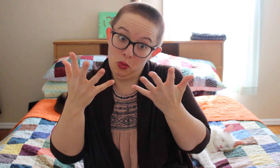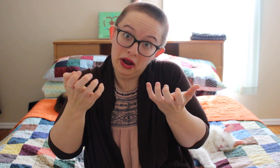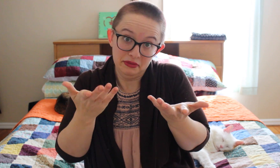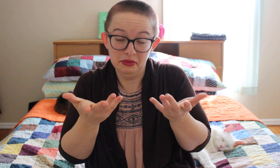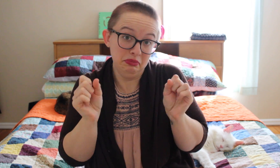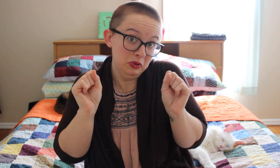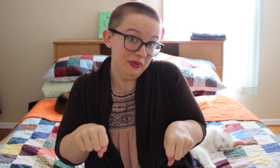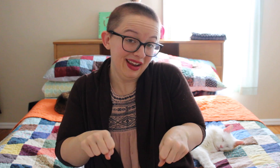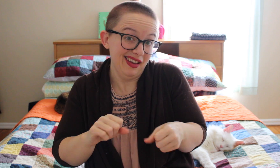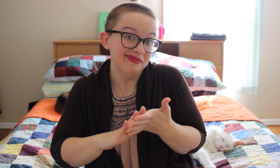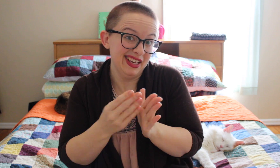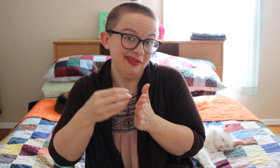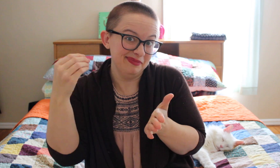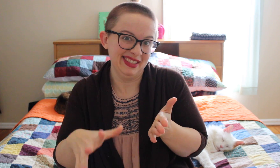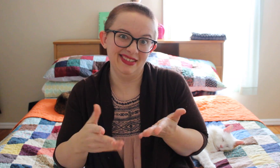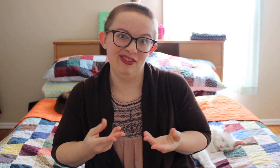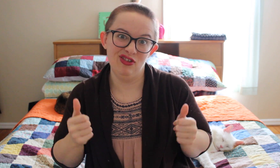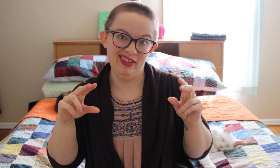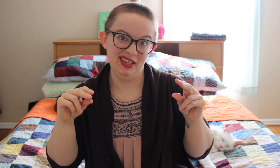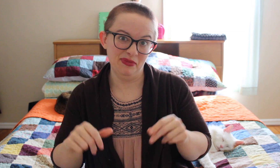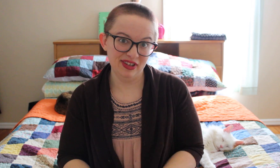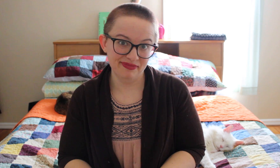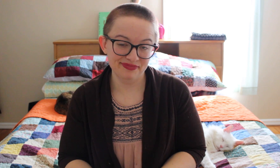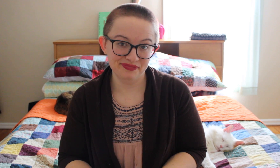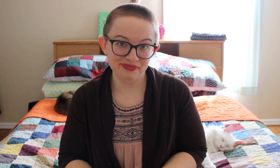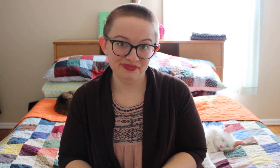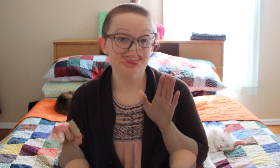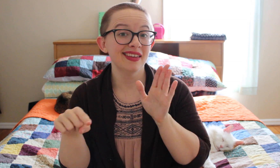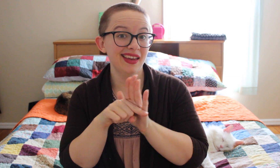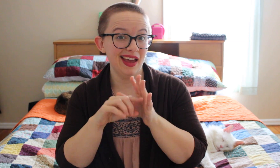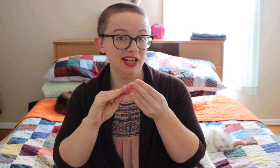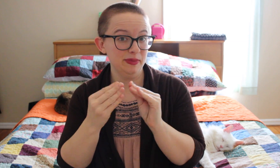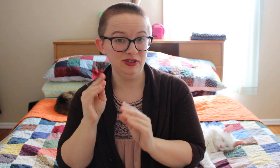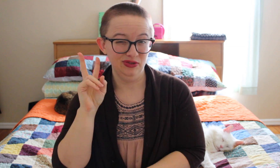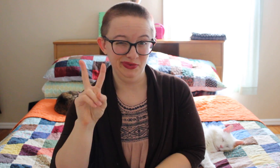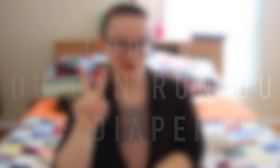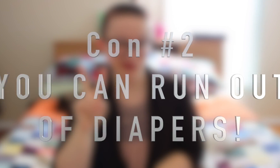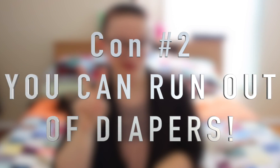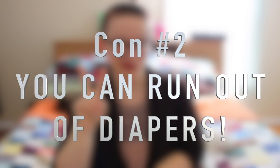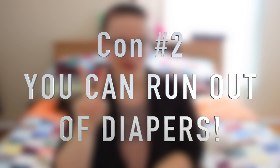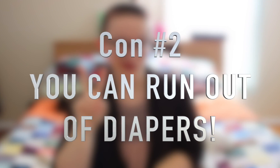But if you want to it can become very expensive to cloth diaper. Con number two